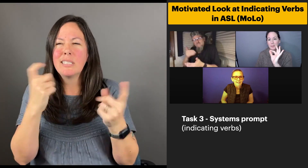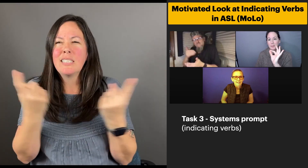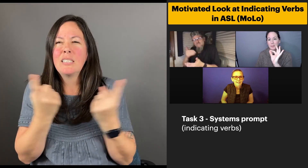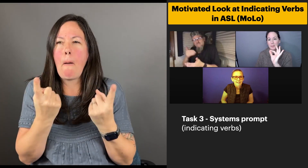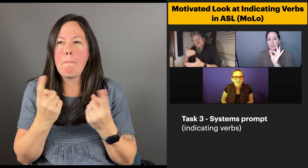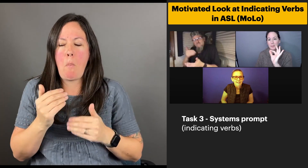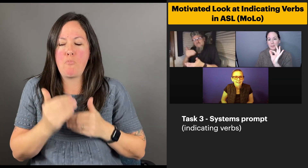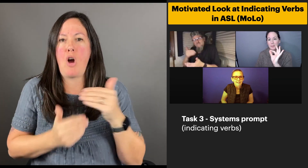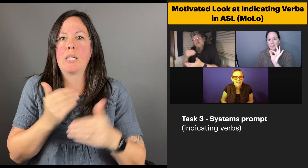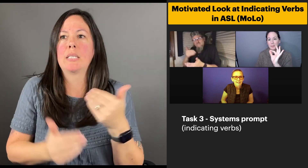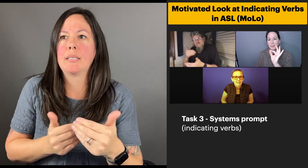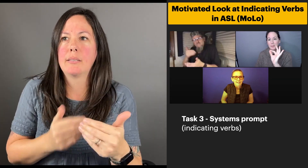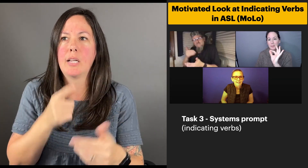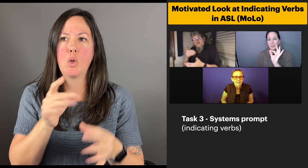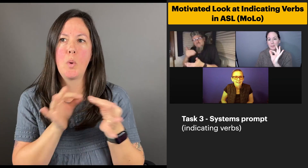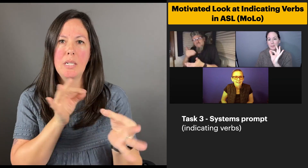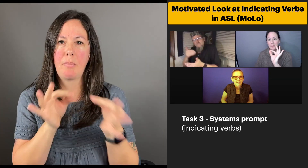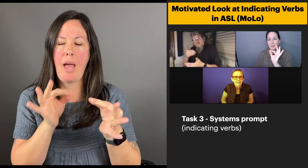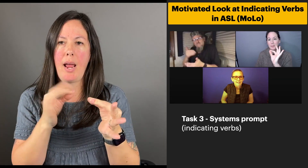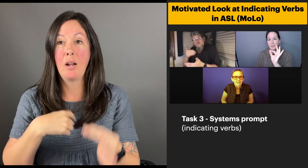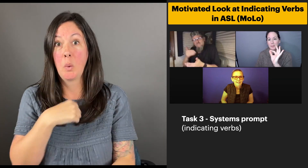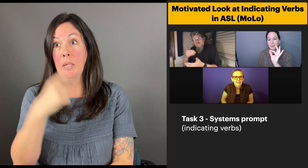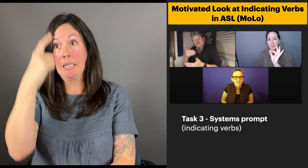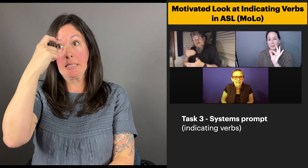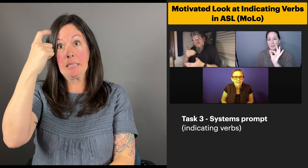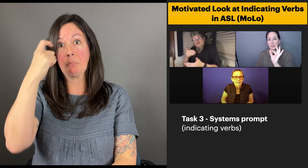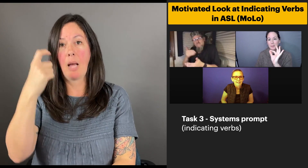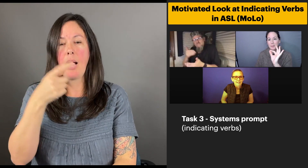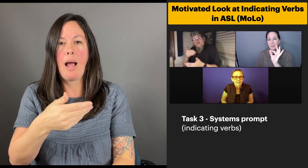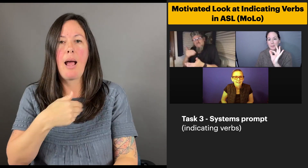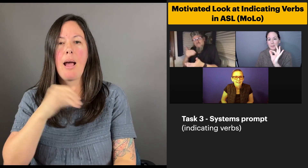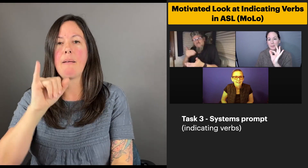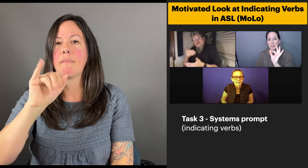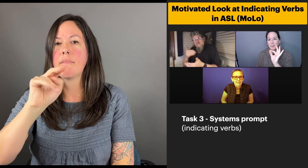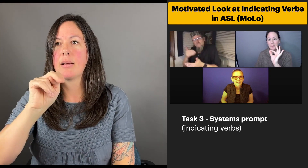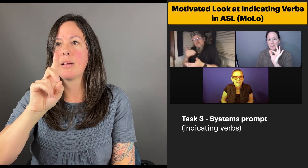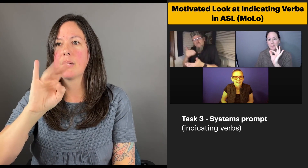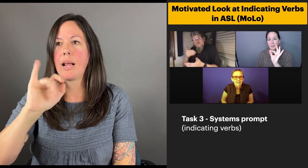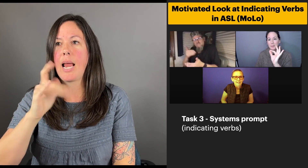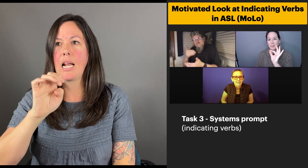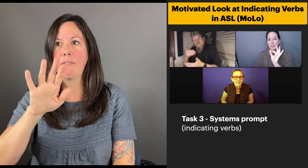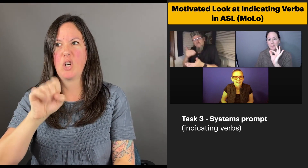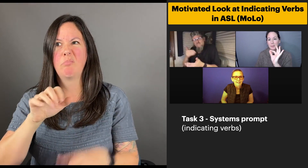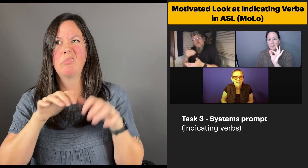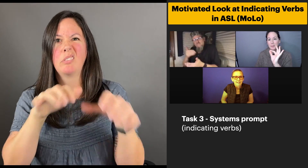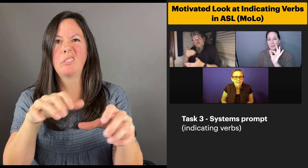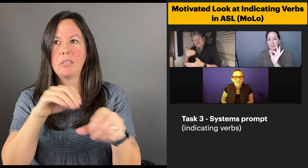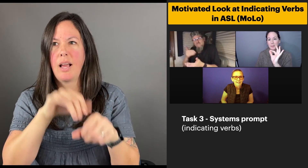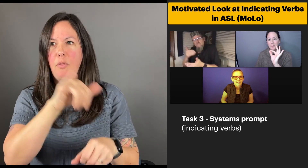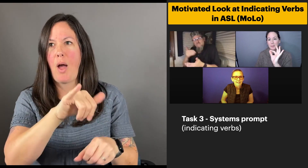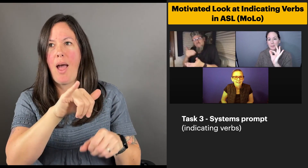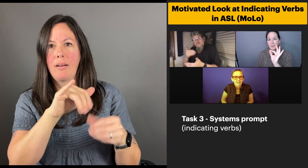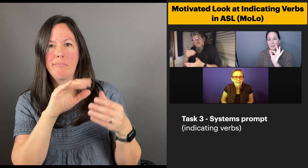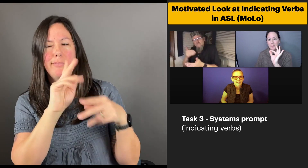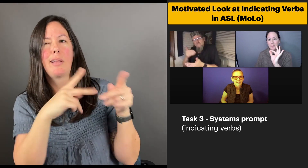experienced themselves like getting a driver's license or other processes like how a bill becomes a law we suspected